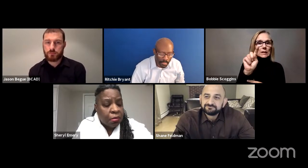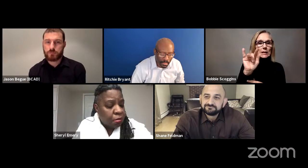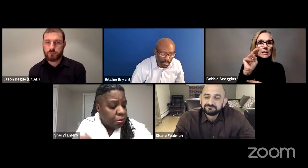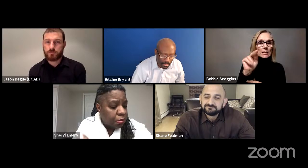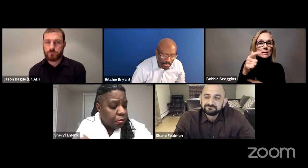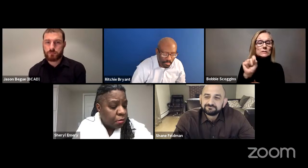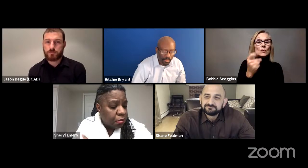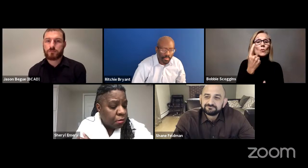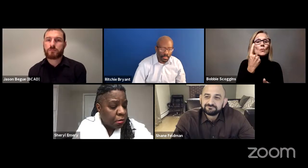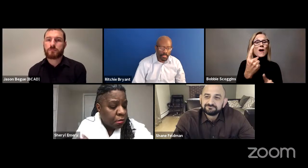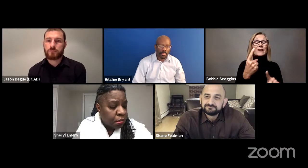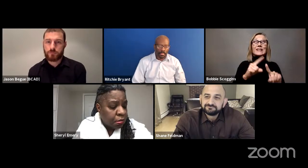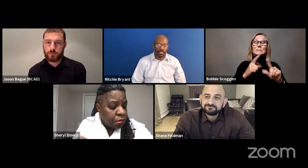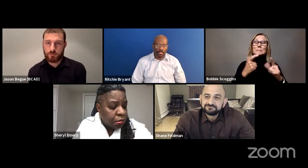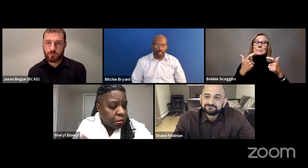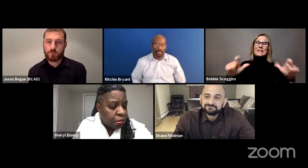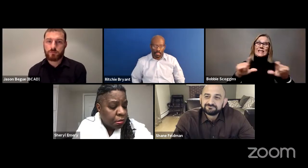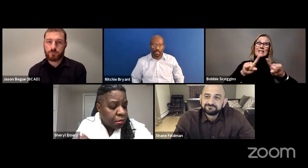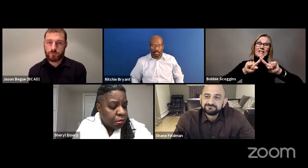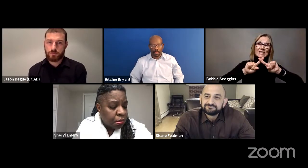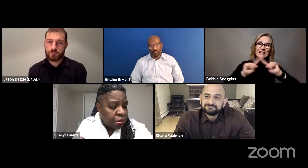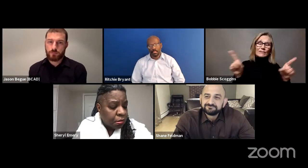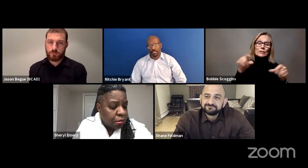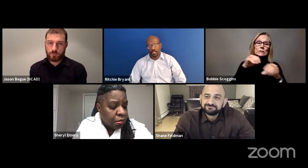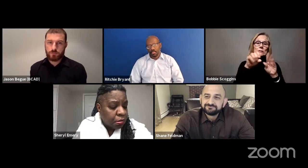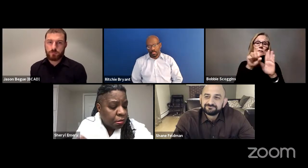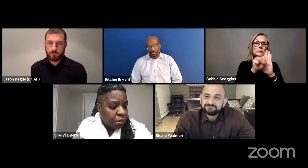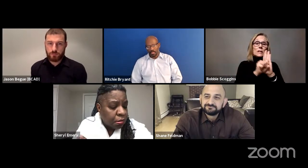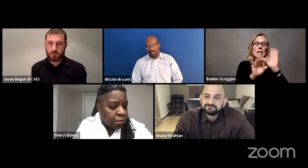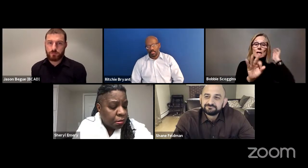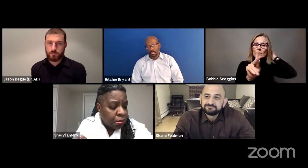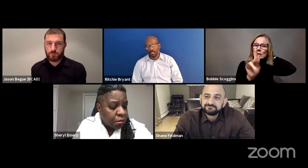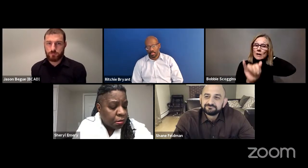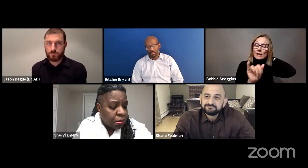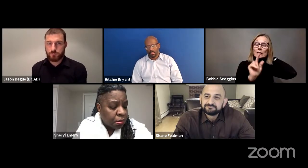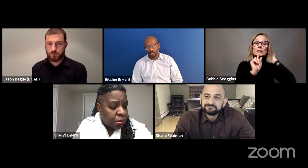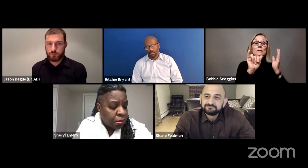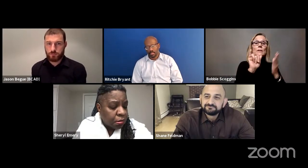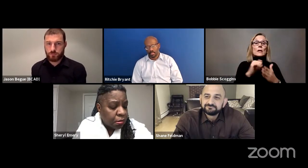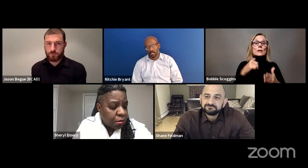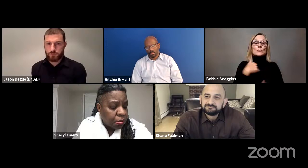for lack of a better word, in the educational settings. And one huge difference in the state